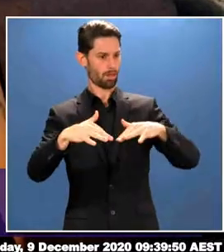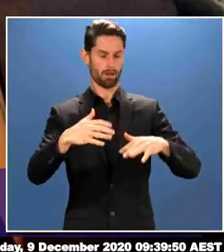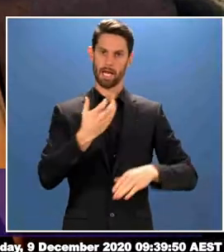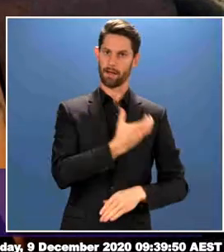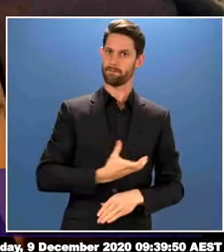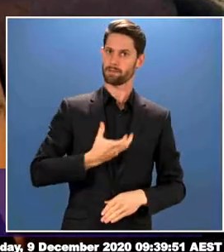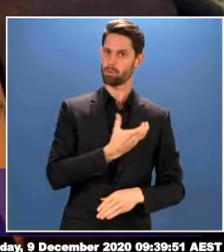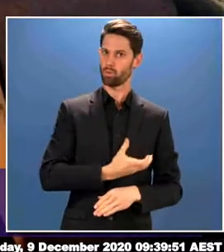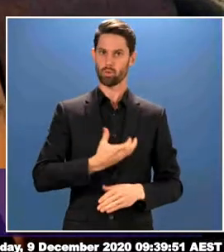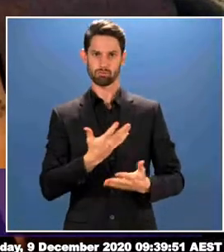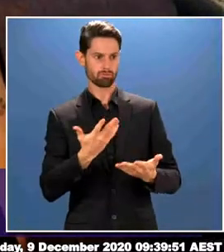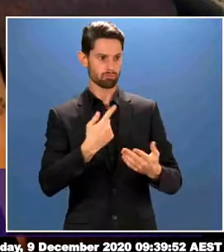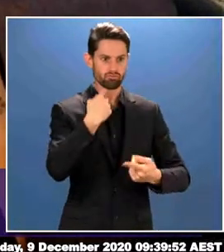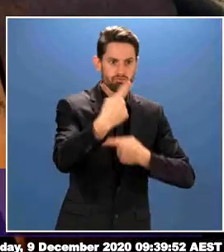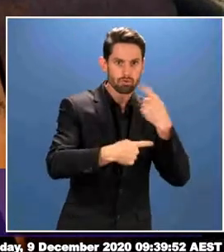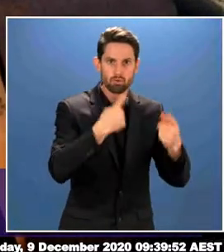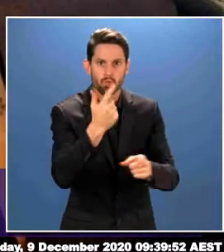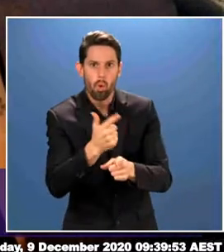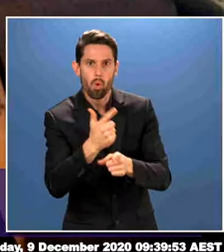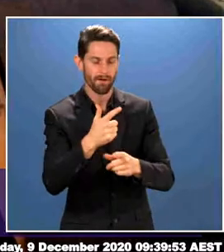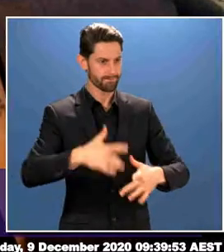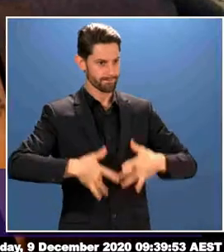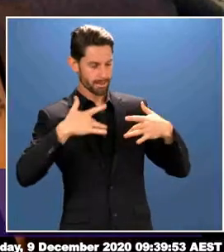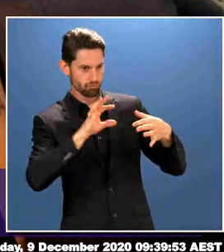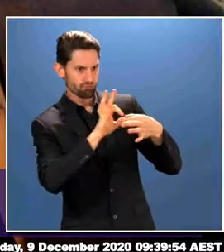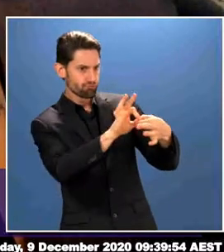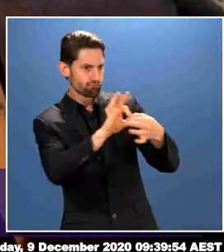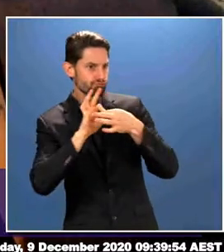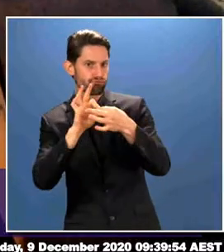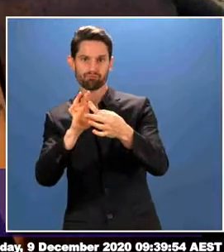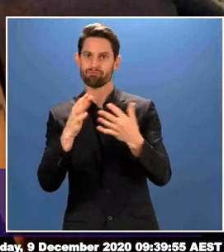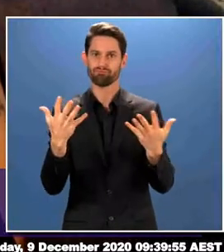share their ideas, relate to their peers from across the country in a